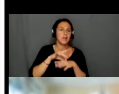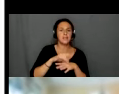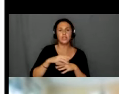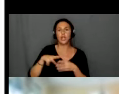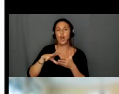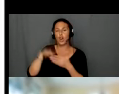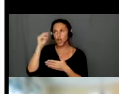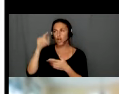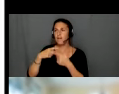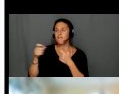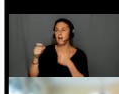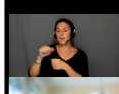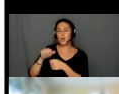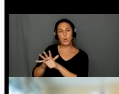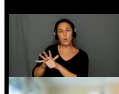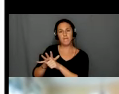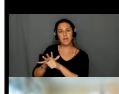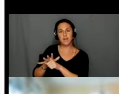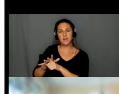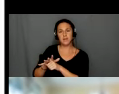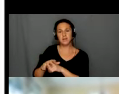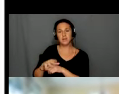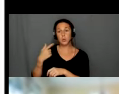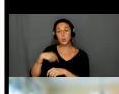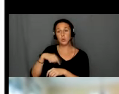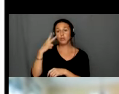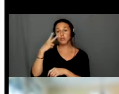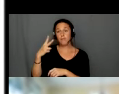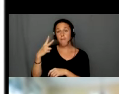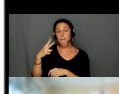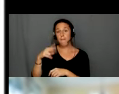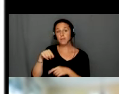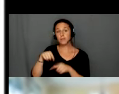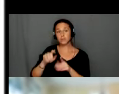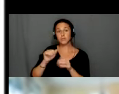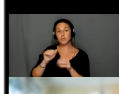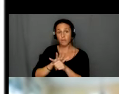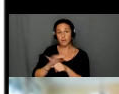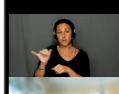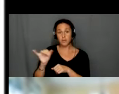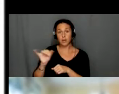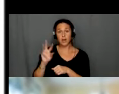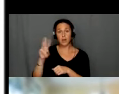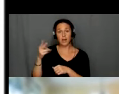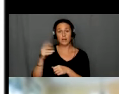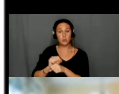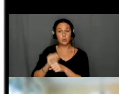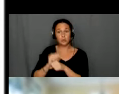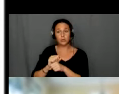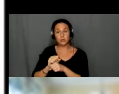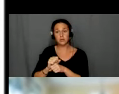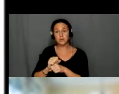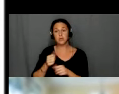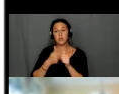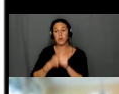Just to say that we saw in in during COVID as well. Warehouse workers, according to at least one study by our partners